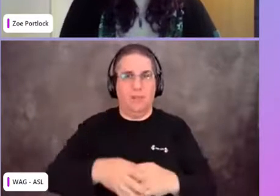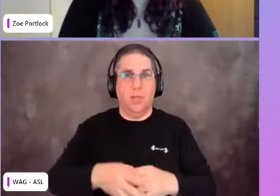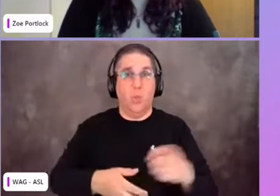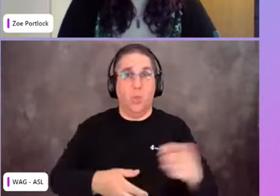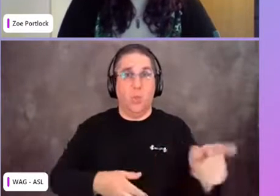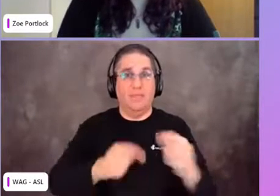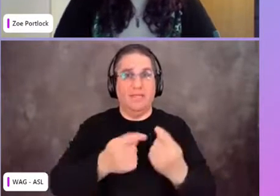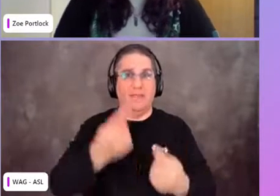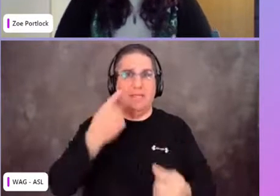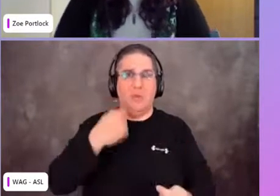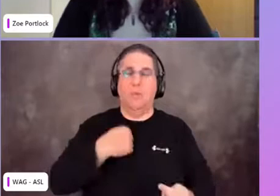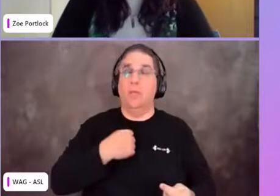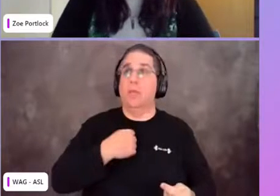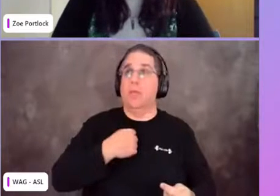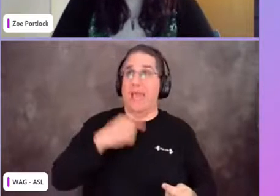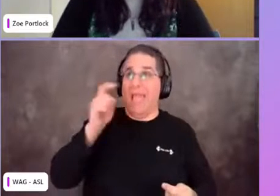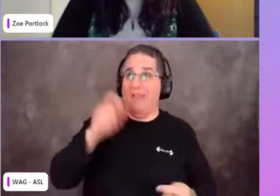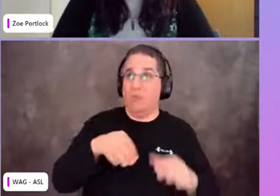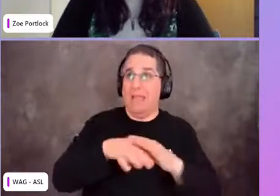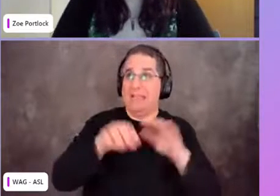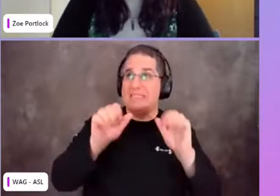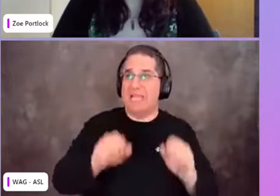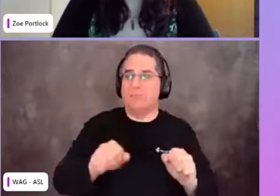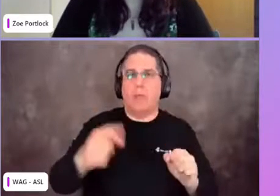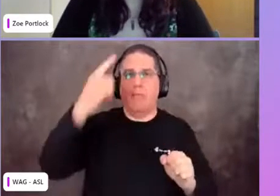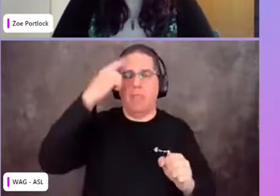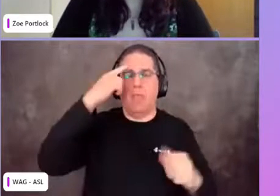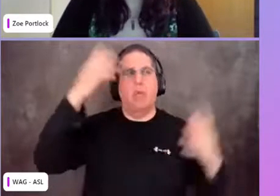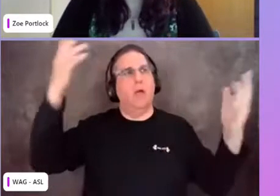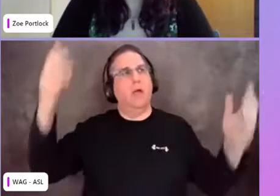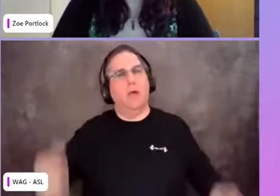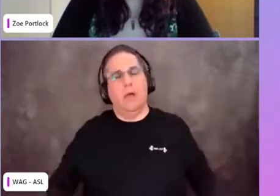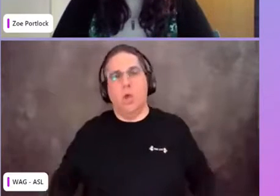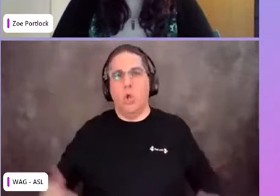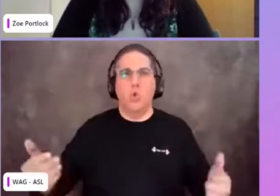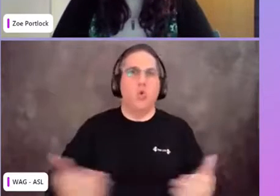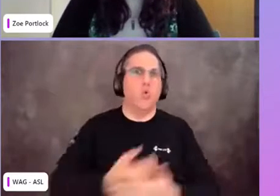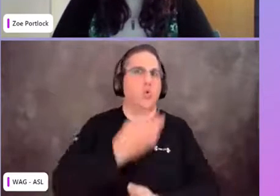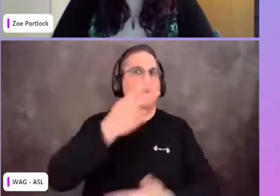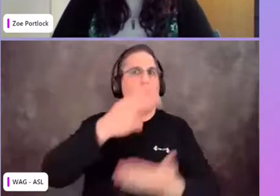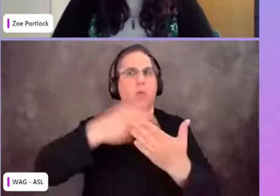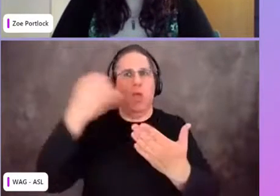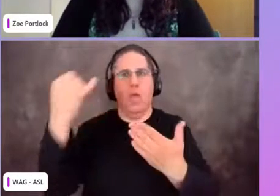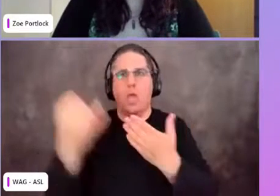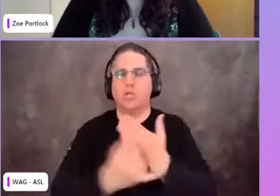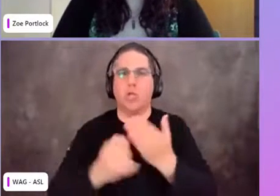or tool boxes don't have it in their documentation of how the accessibility works. So when